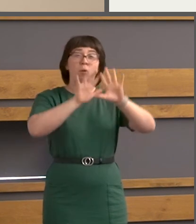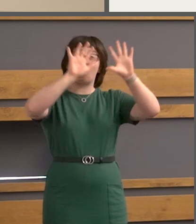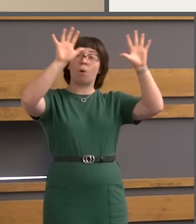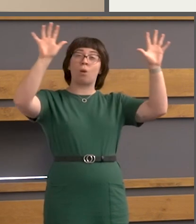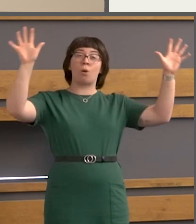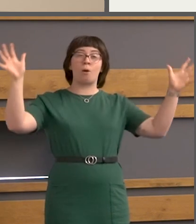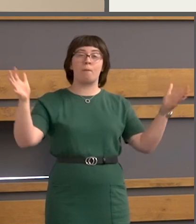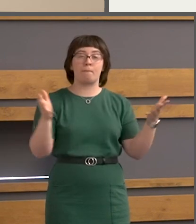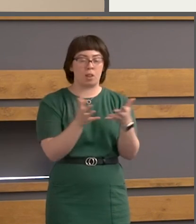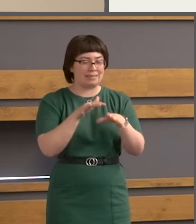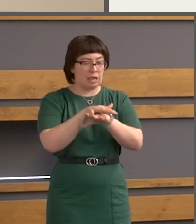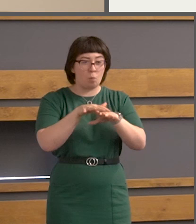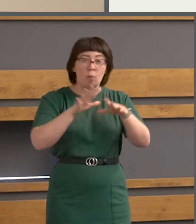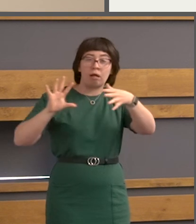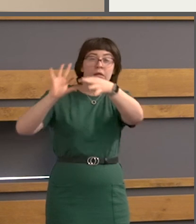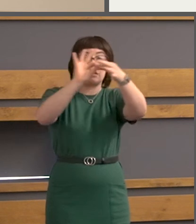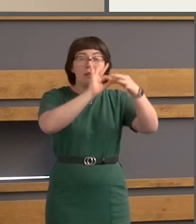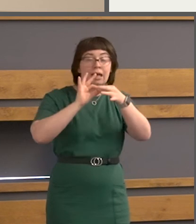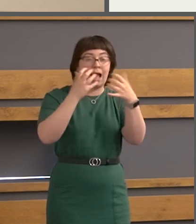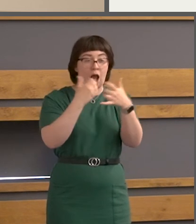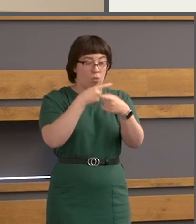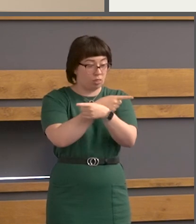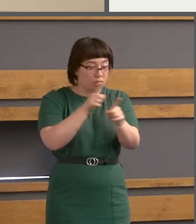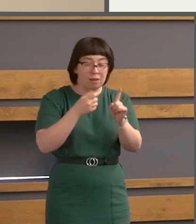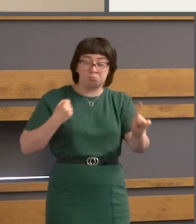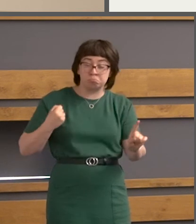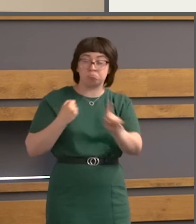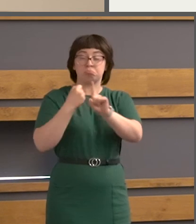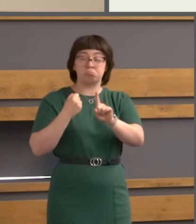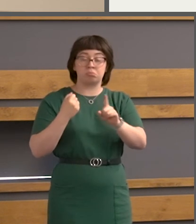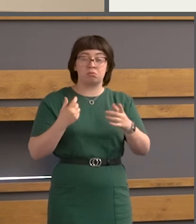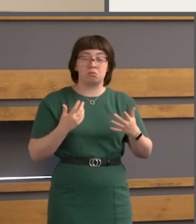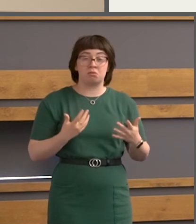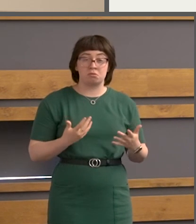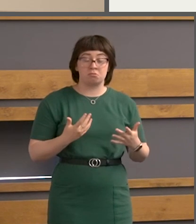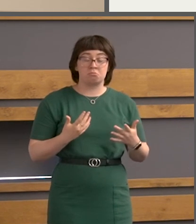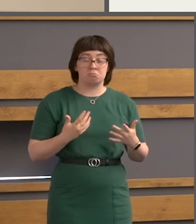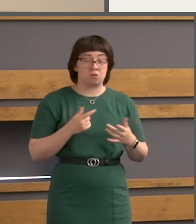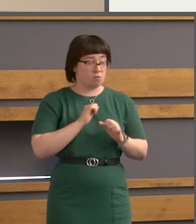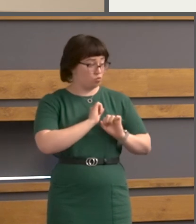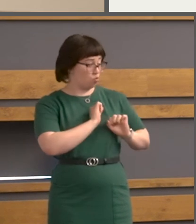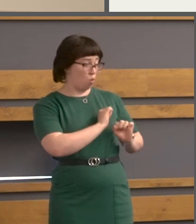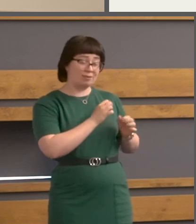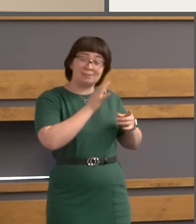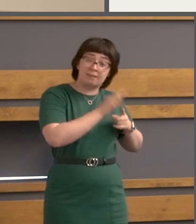You know, capitalism and the impact of these big forces, whereas actually your work touches on those things,